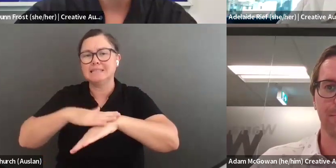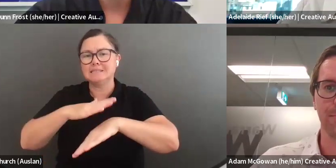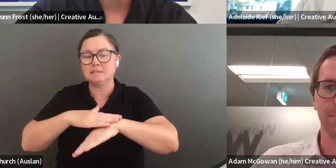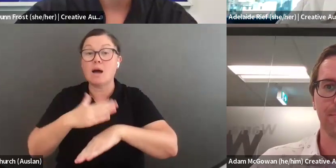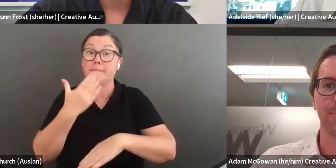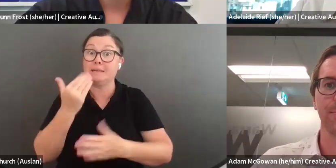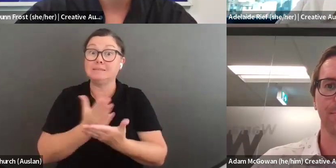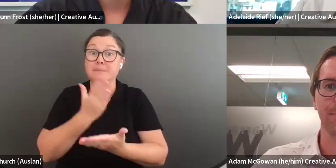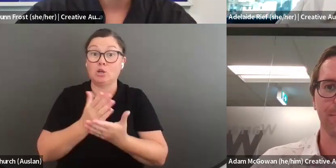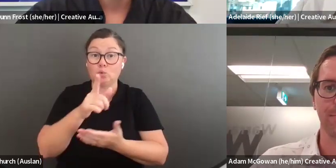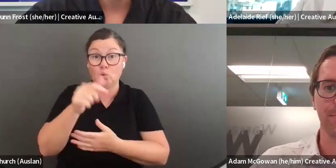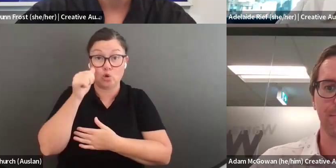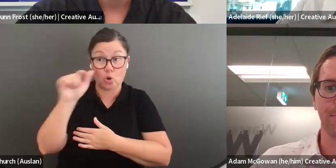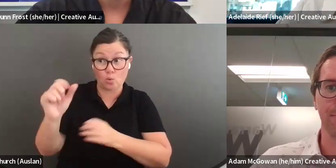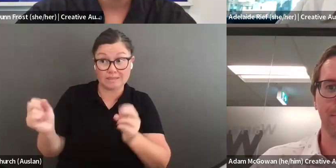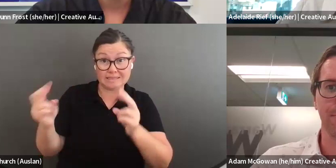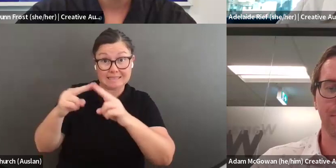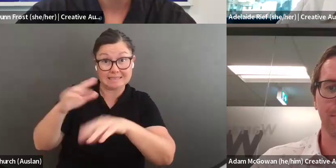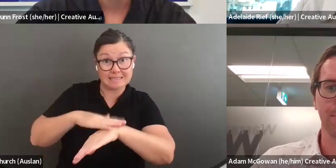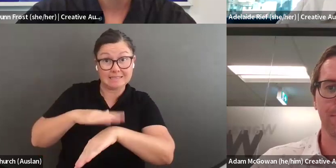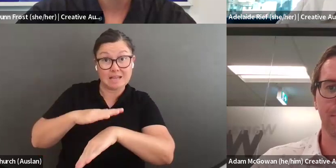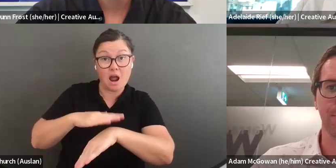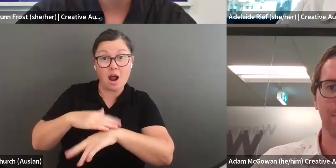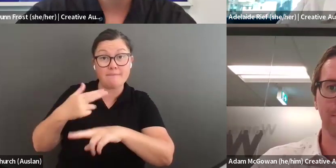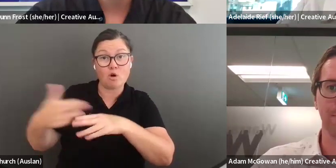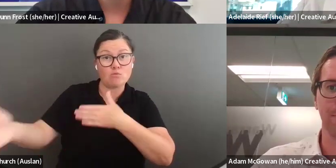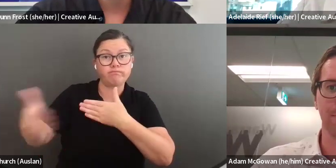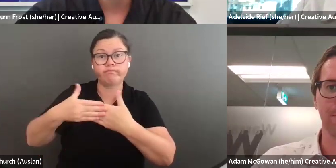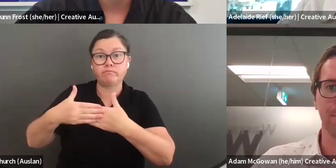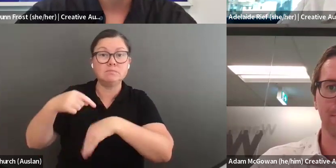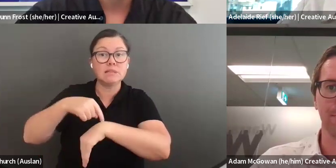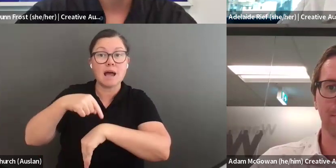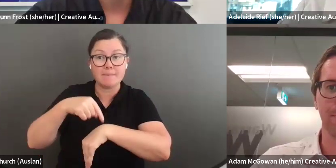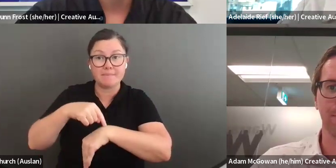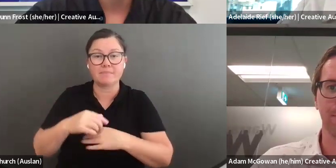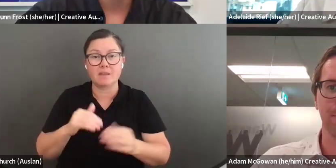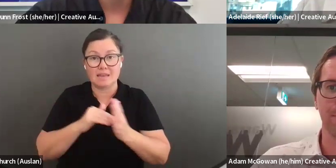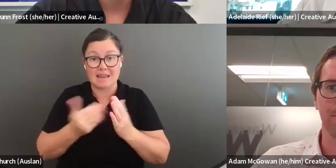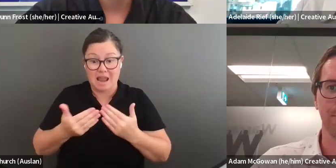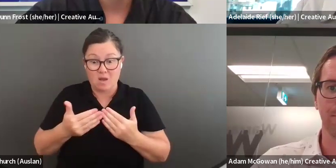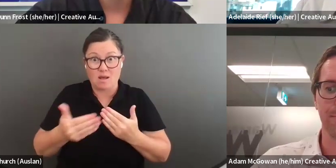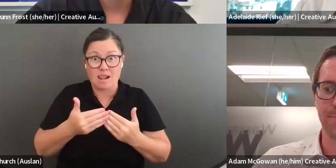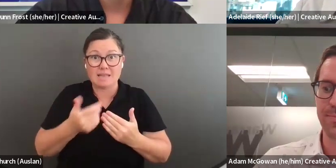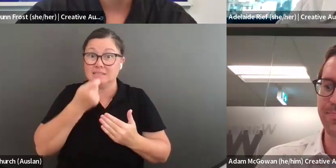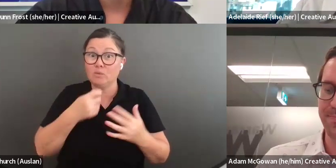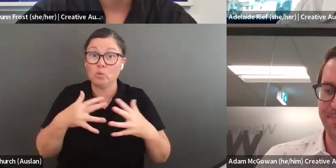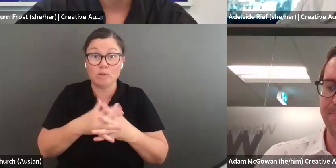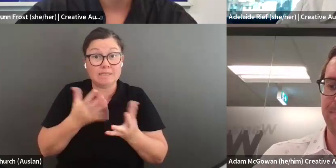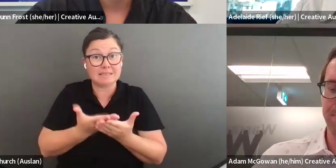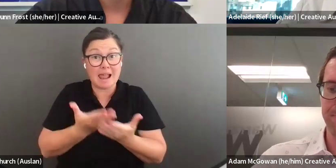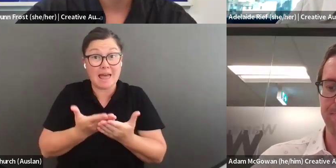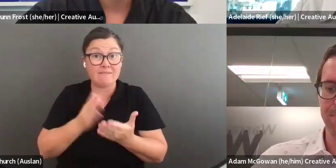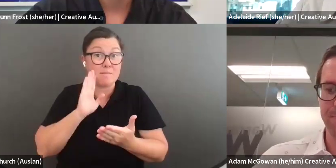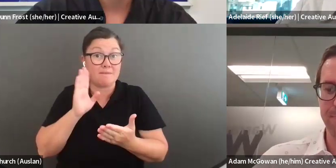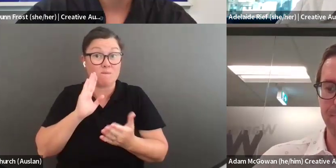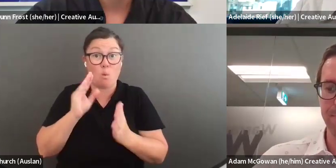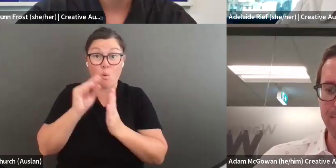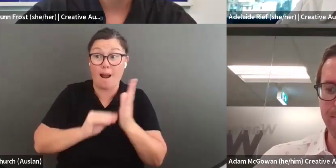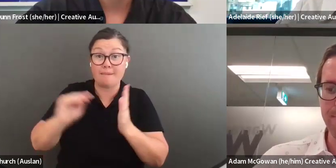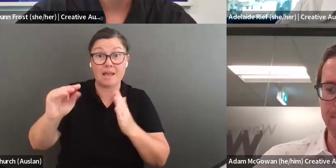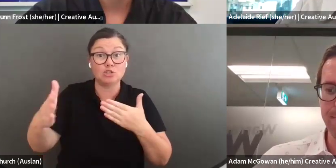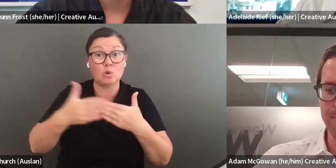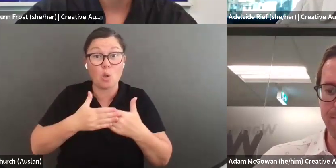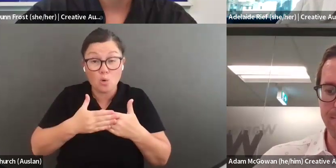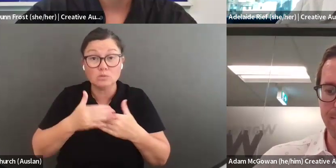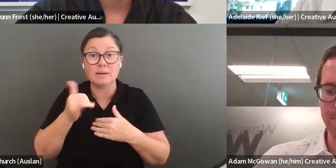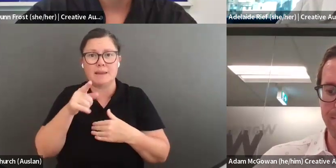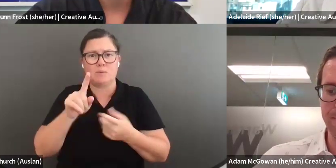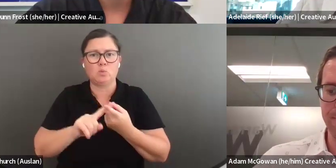these make sure you are aware of that.